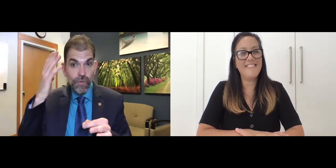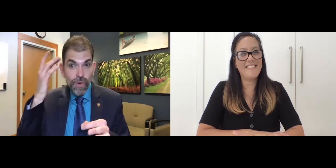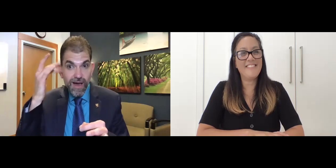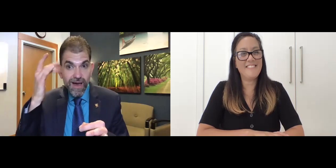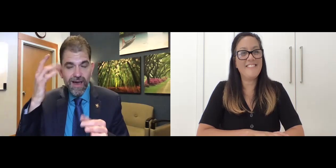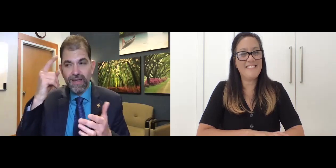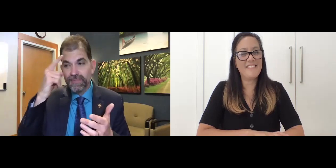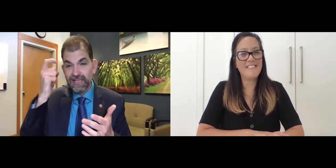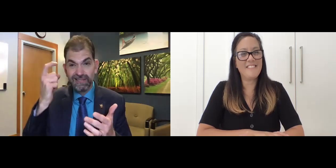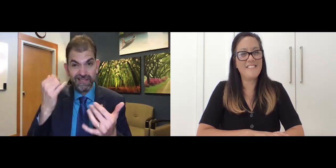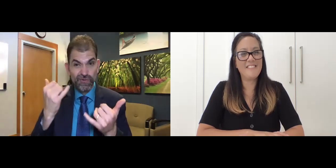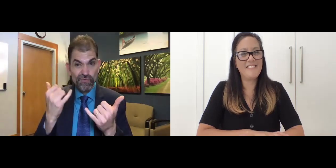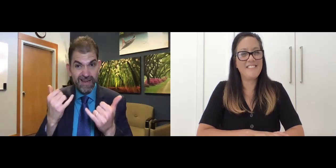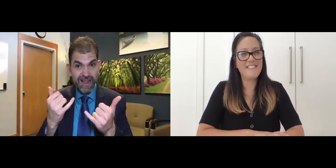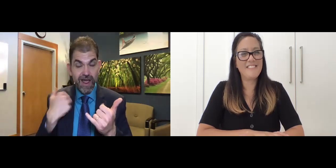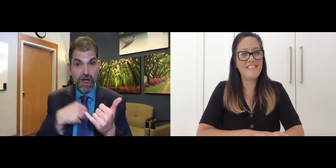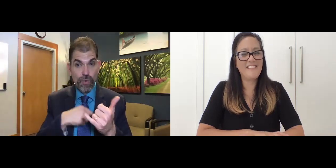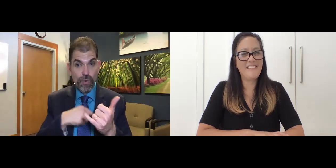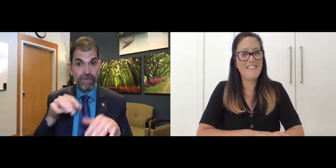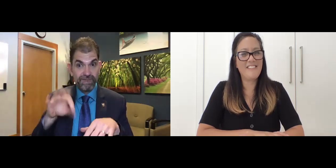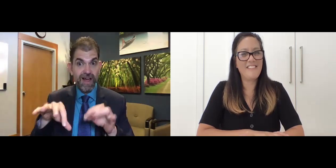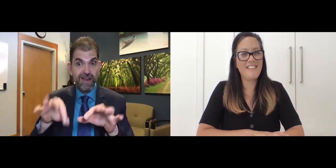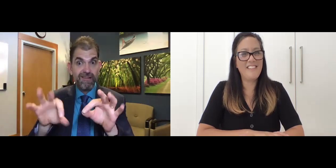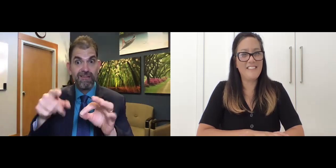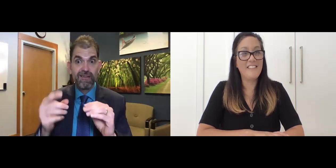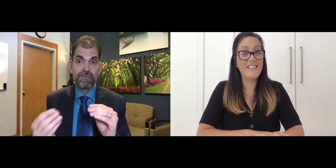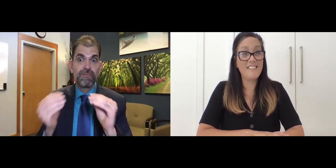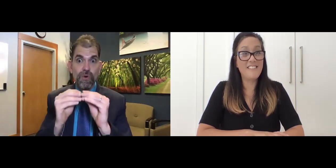So I was explaining why the decision was made that right now